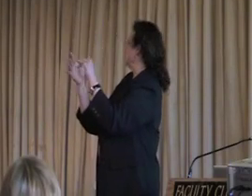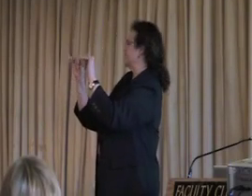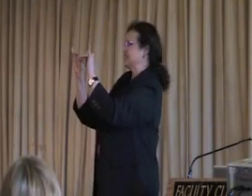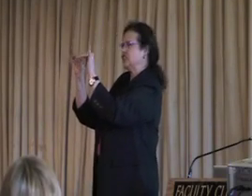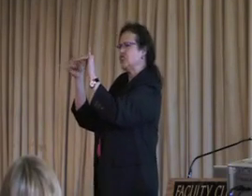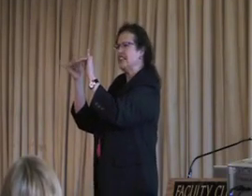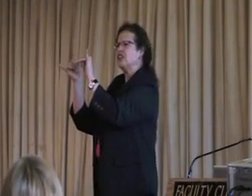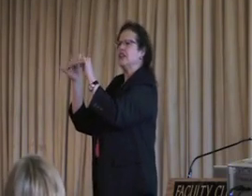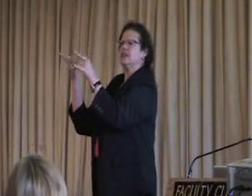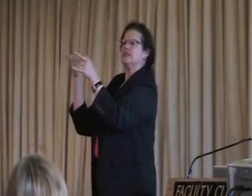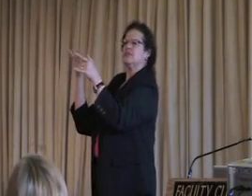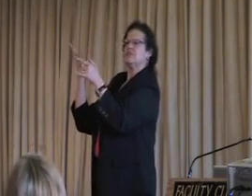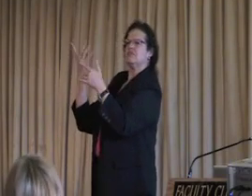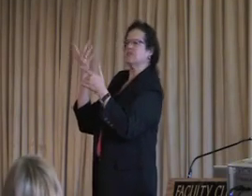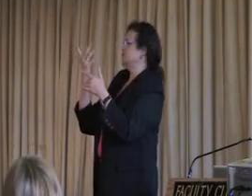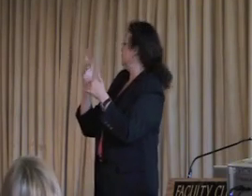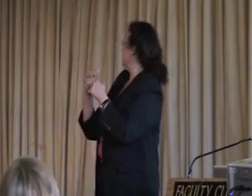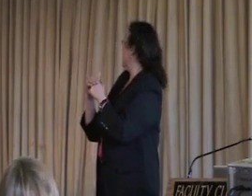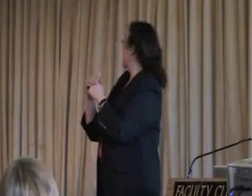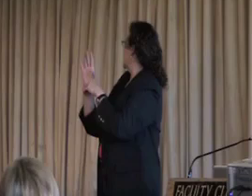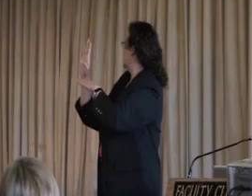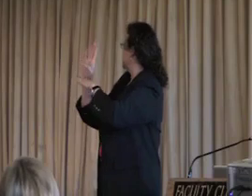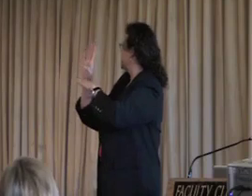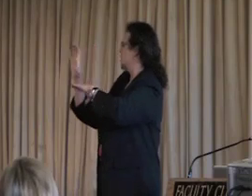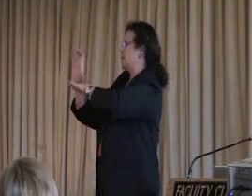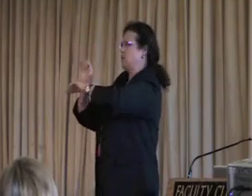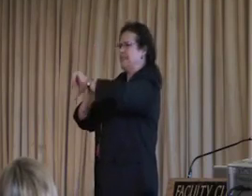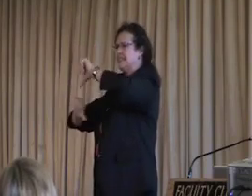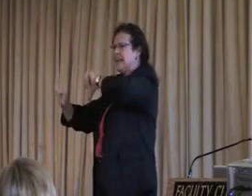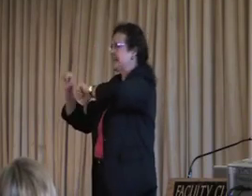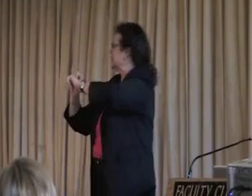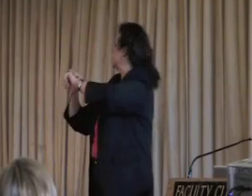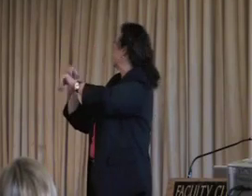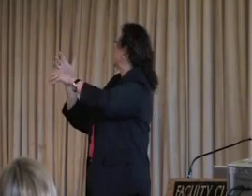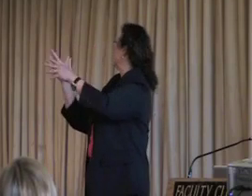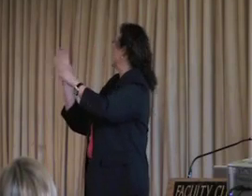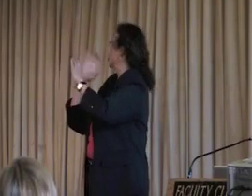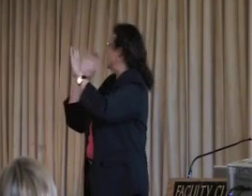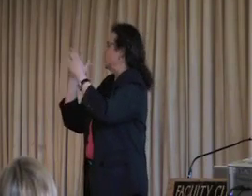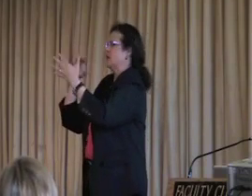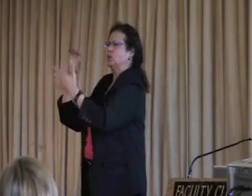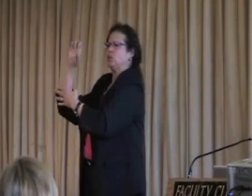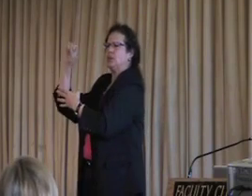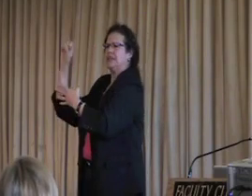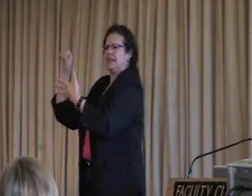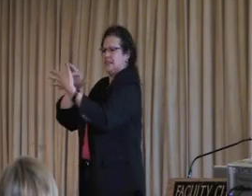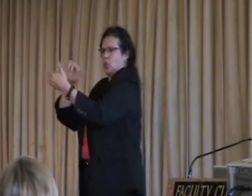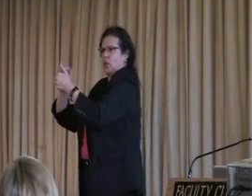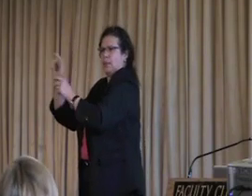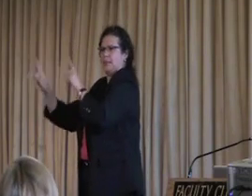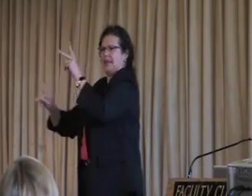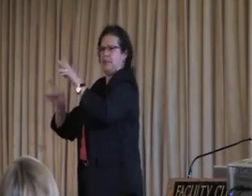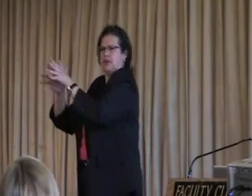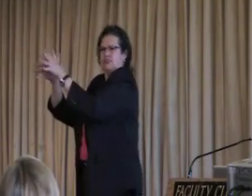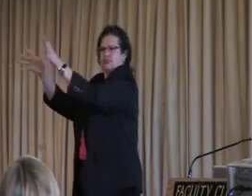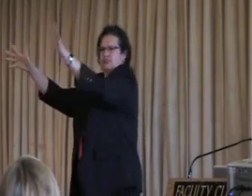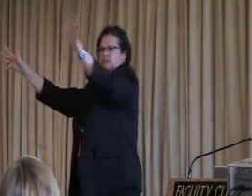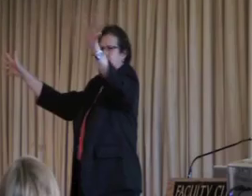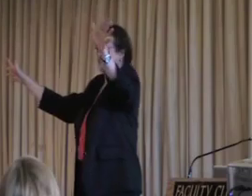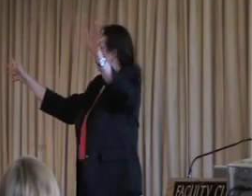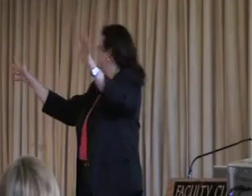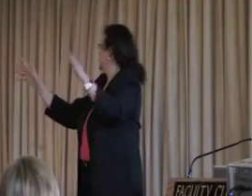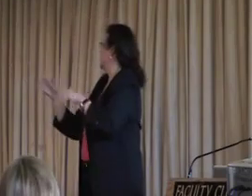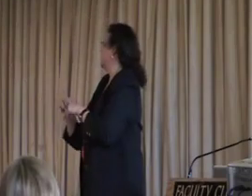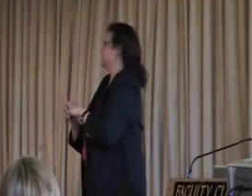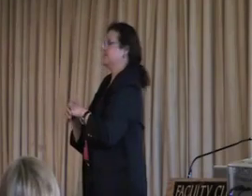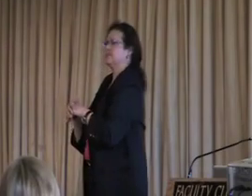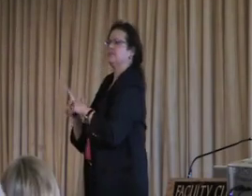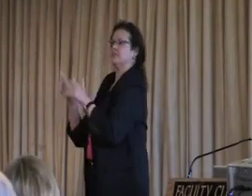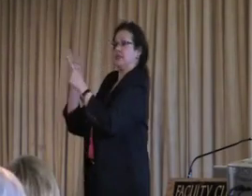is an application that is a practical orientation, for example in engineering, community -- computer